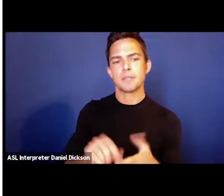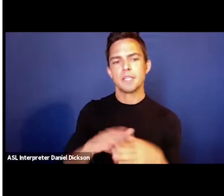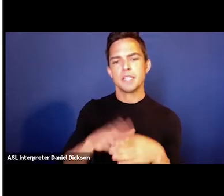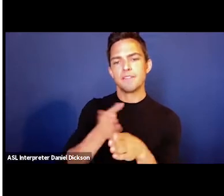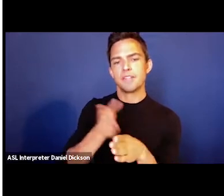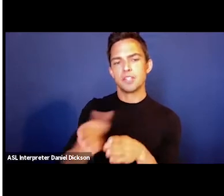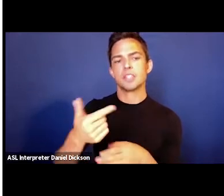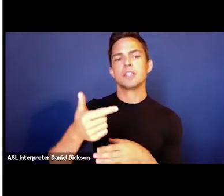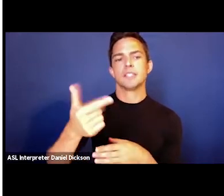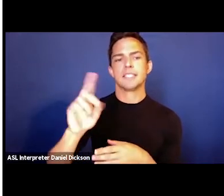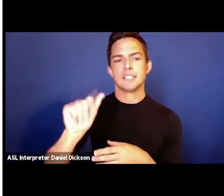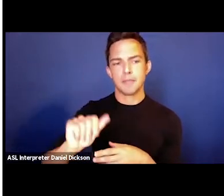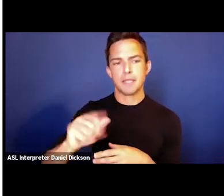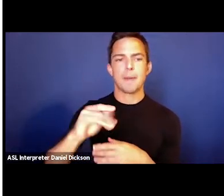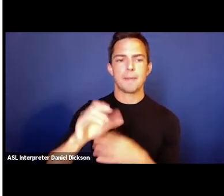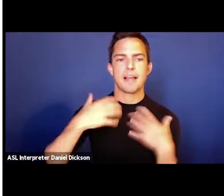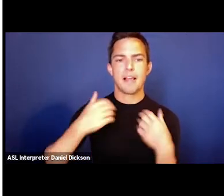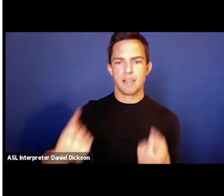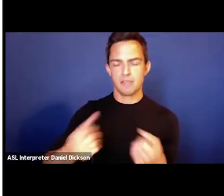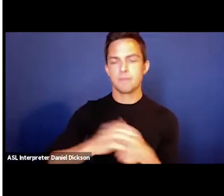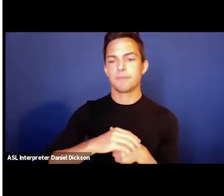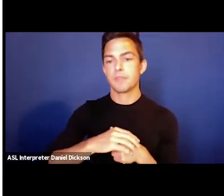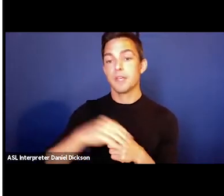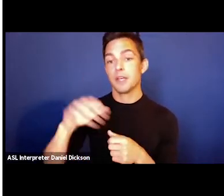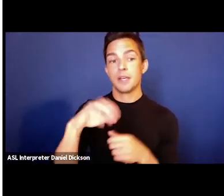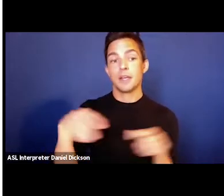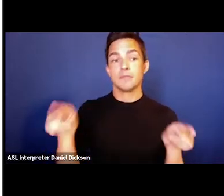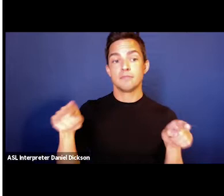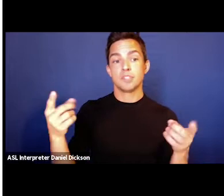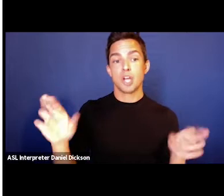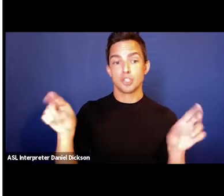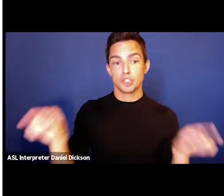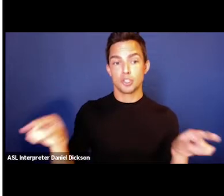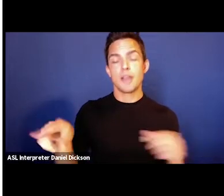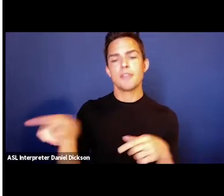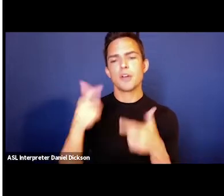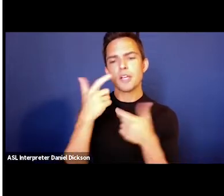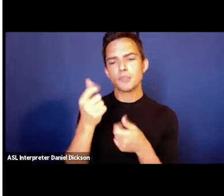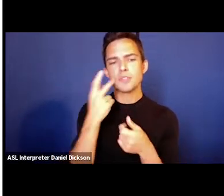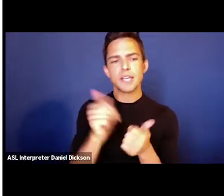and public health. Doctors Ipsen and Gimm are interested in how limits to social participation